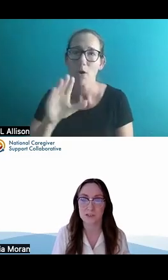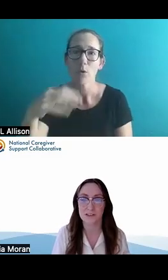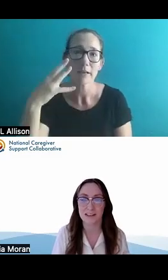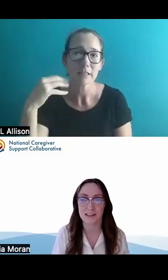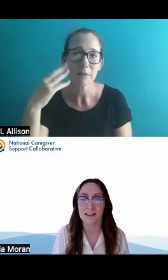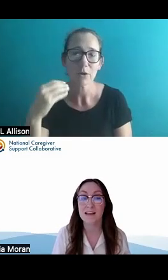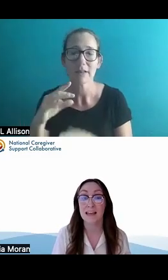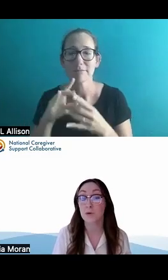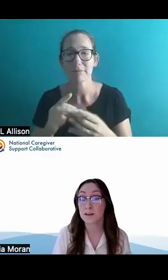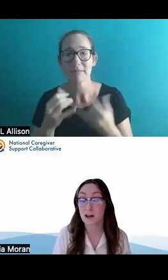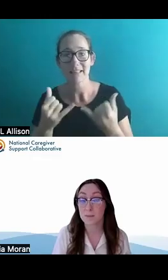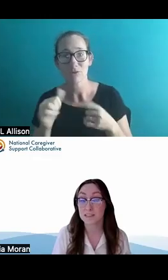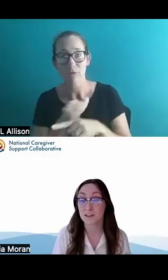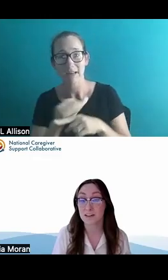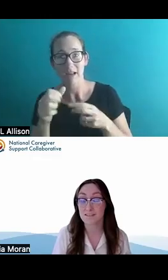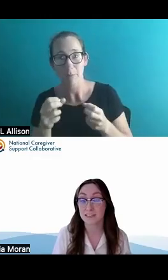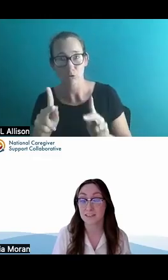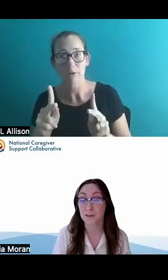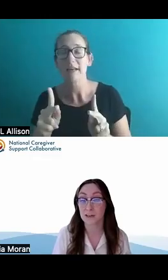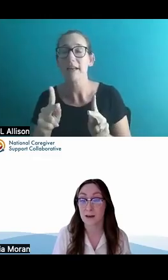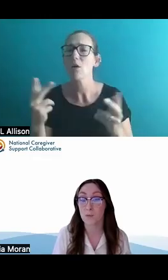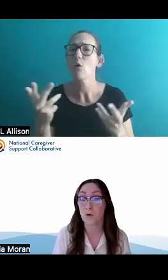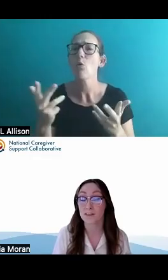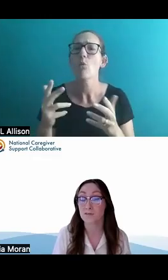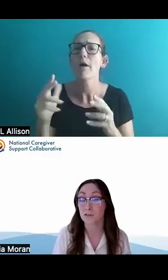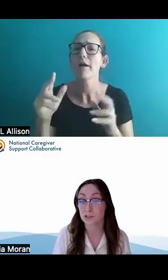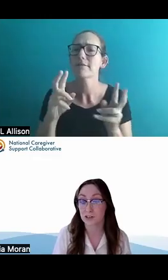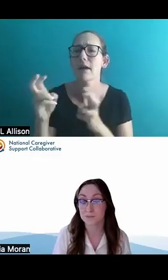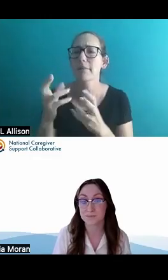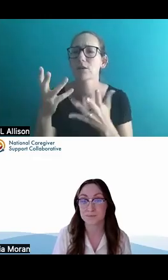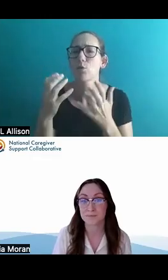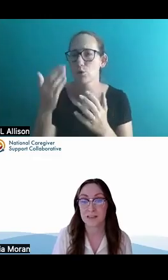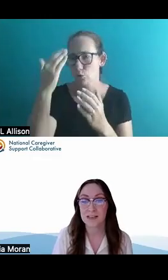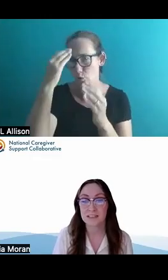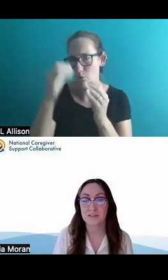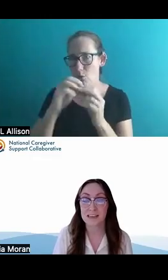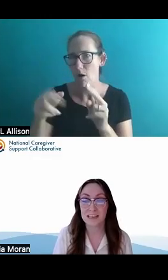opportunity and what topics you're interested in learning about more in the future. So thank